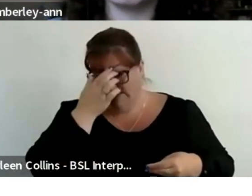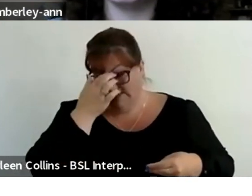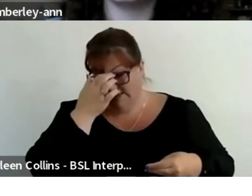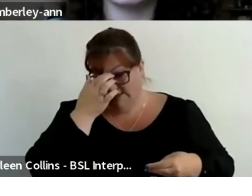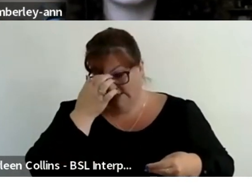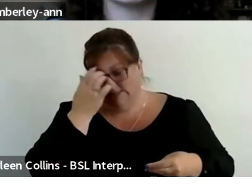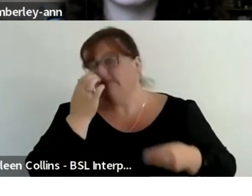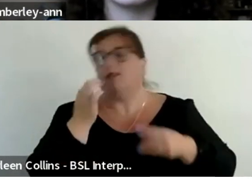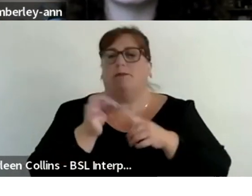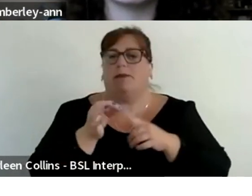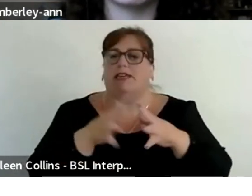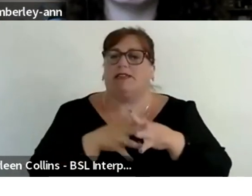Lawrence tauchd on this.